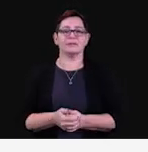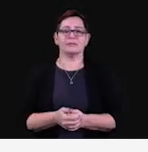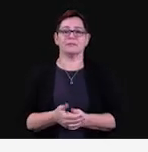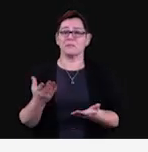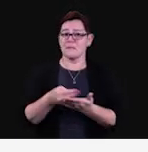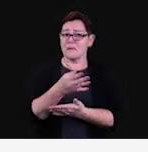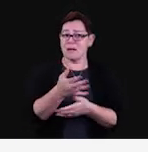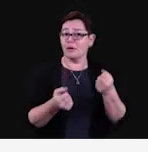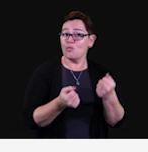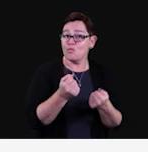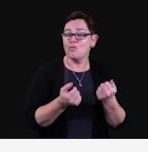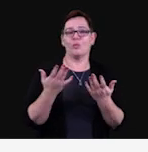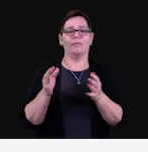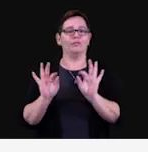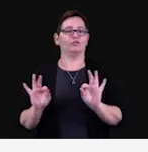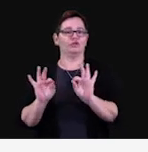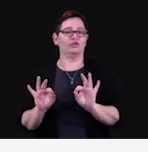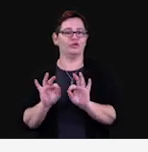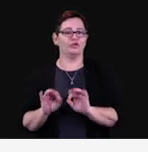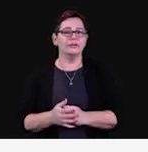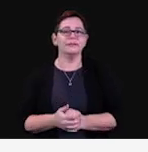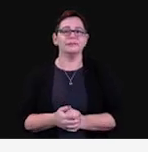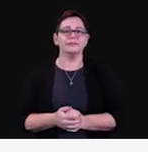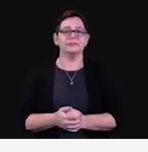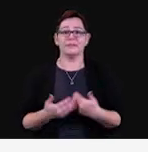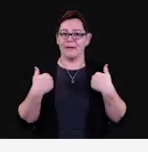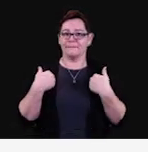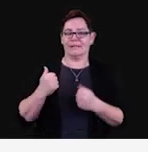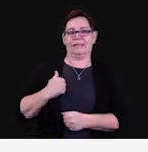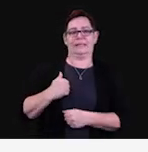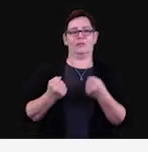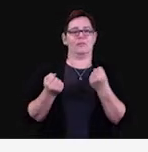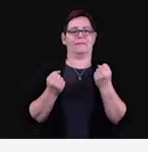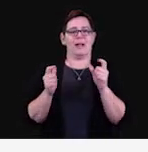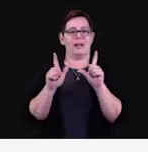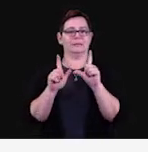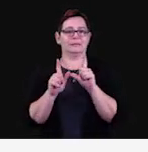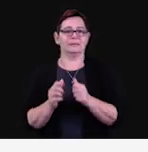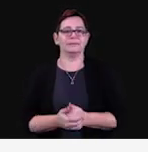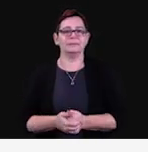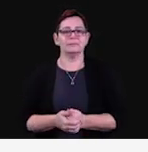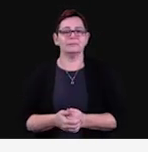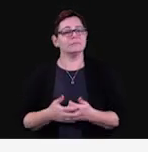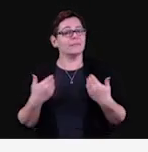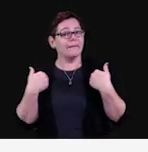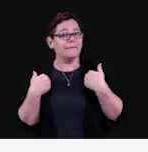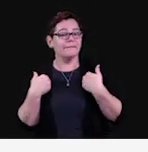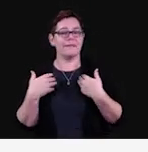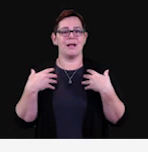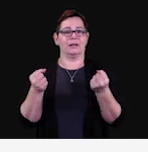have a Canadian driver’s licence; have health insurance with a Canadian province or territory.